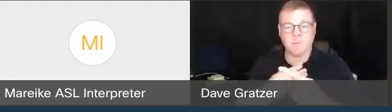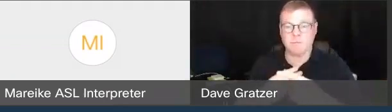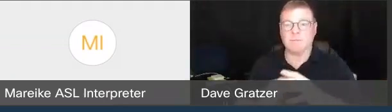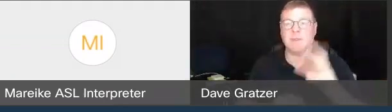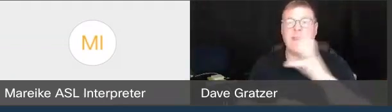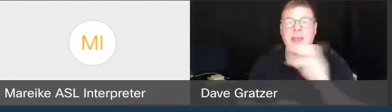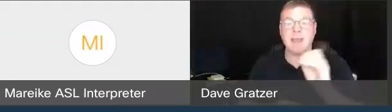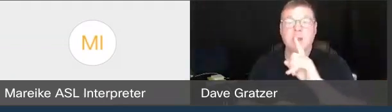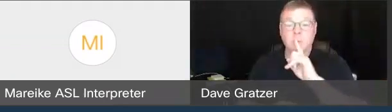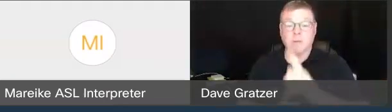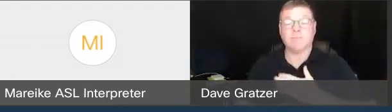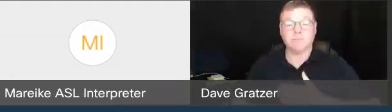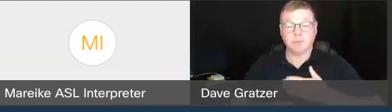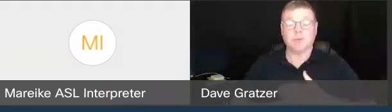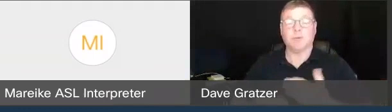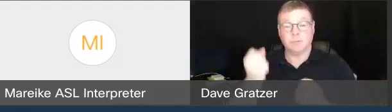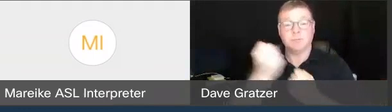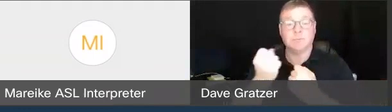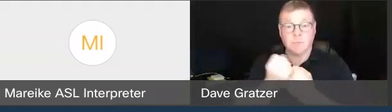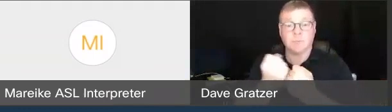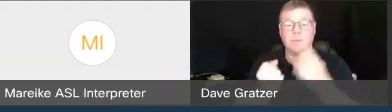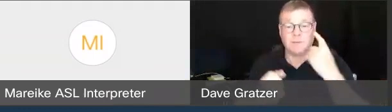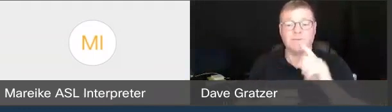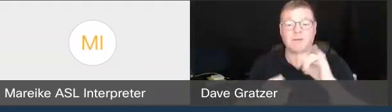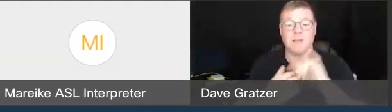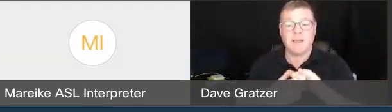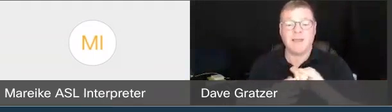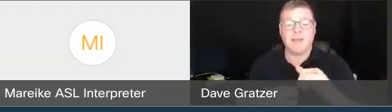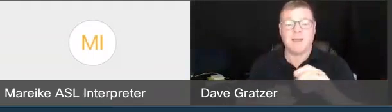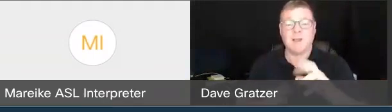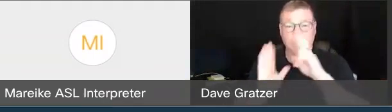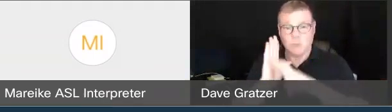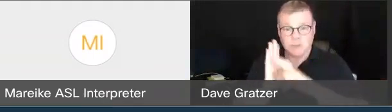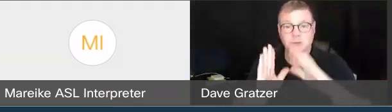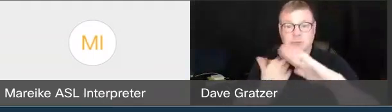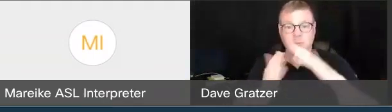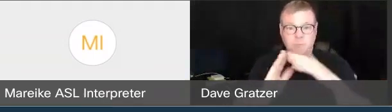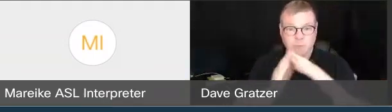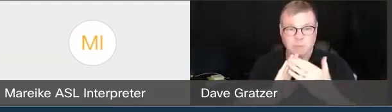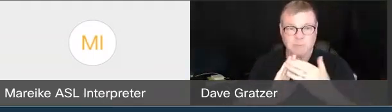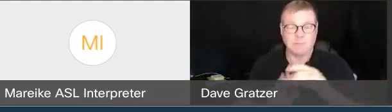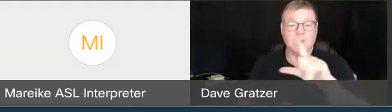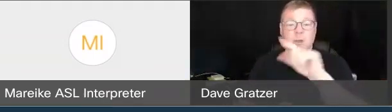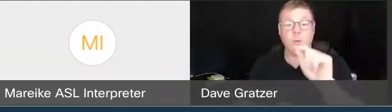has enjoyed general support for its efficacy from the research community. A 2010 study conducted in